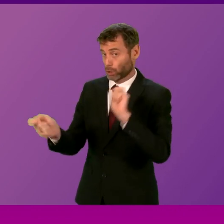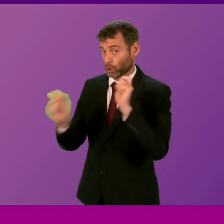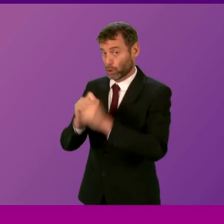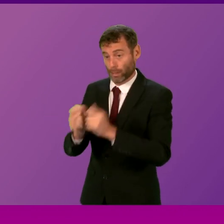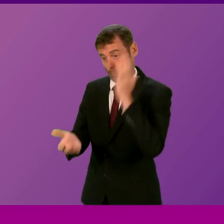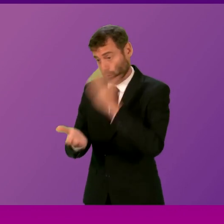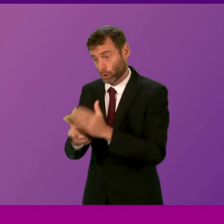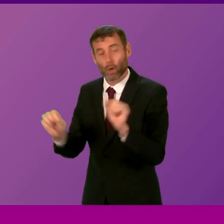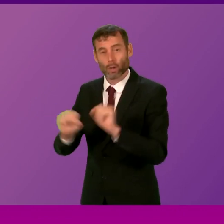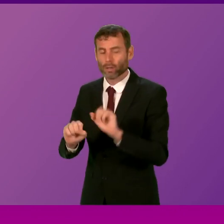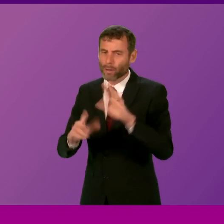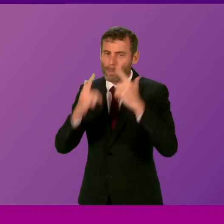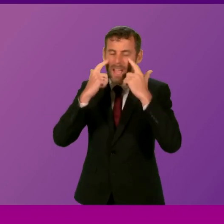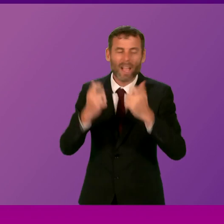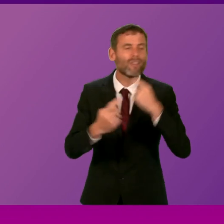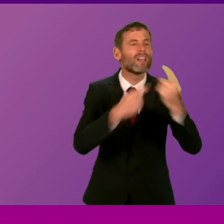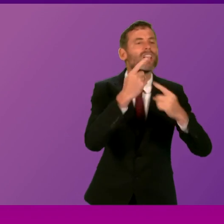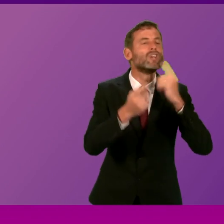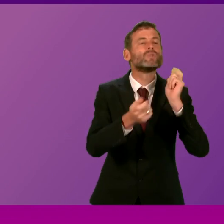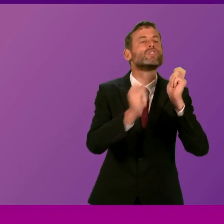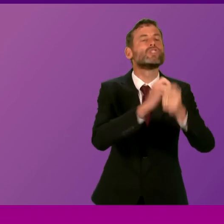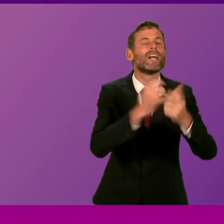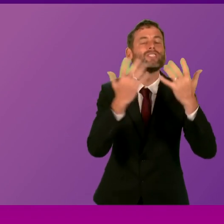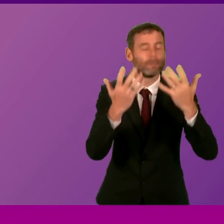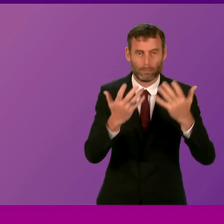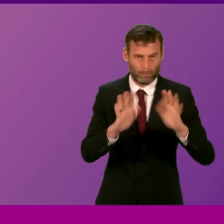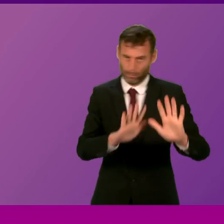of Rutherglen or anywhere else that that is the case, because that is to mislead.